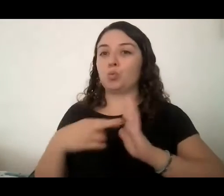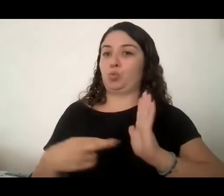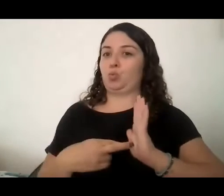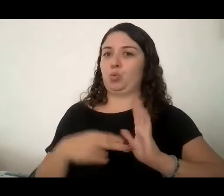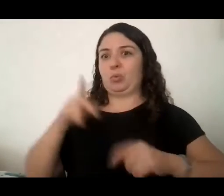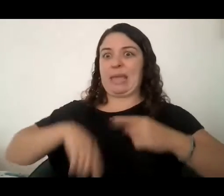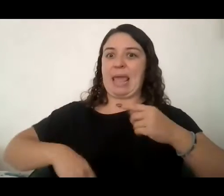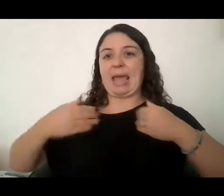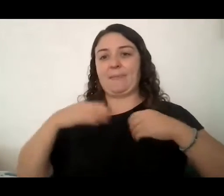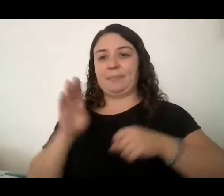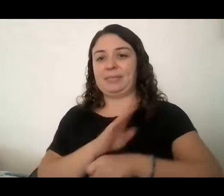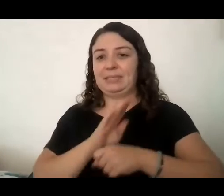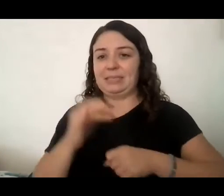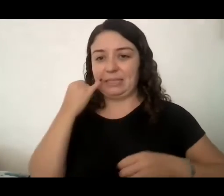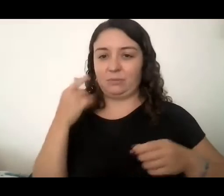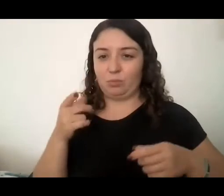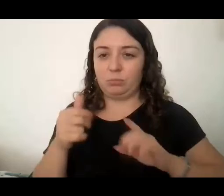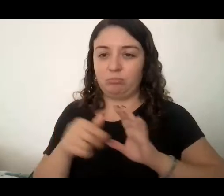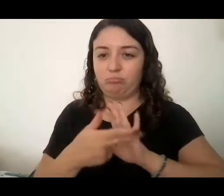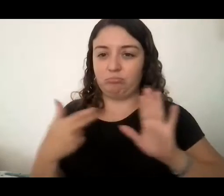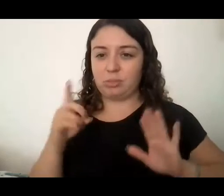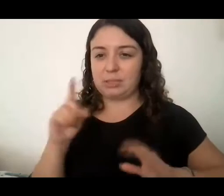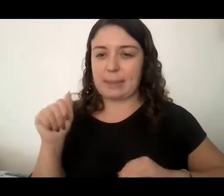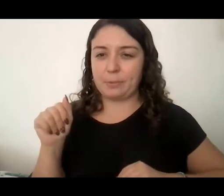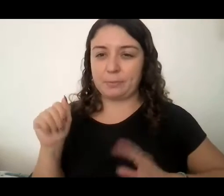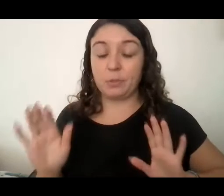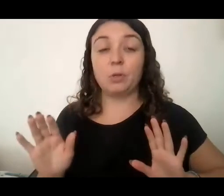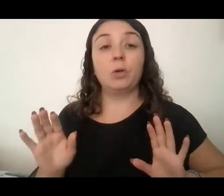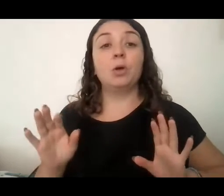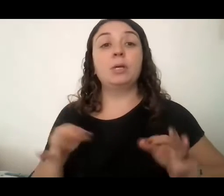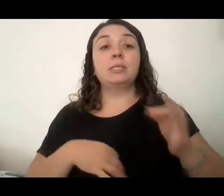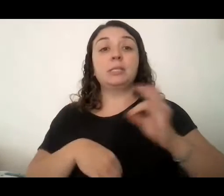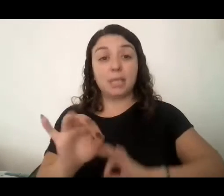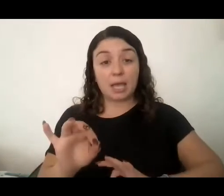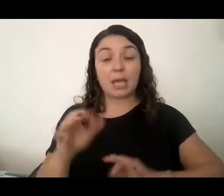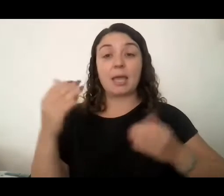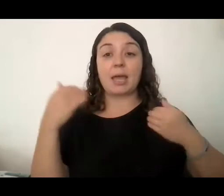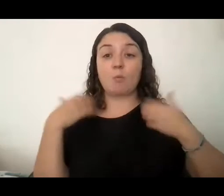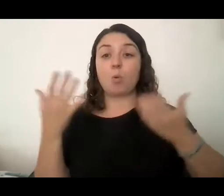to jump to that decision like that. Instead, they do these work reviews, and they look at